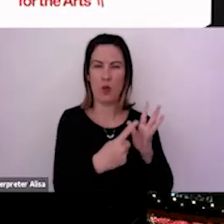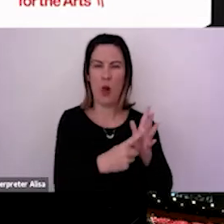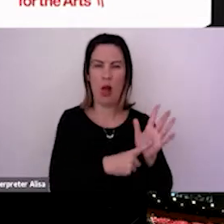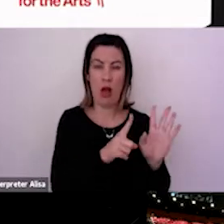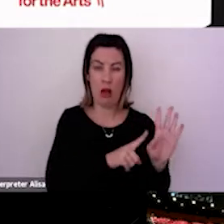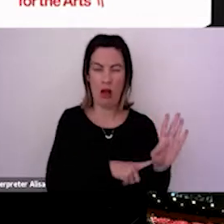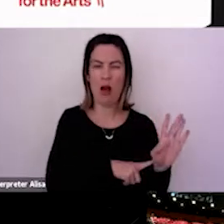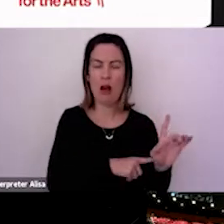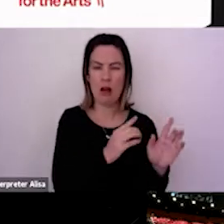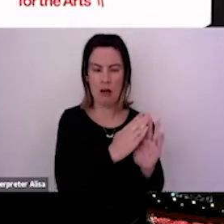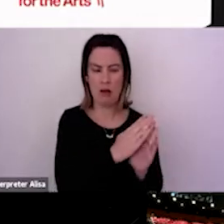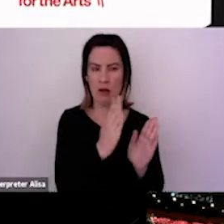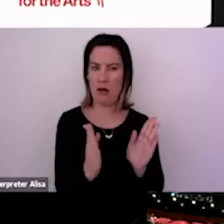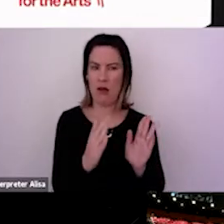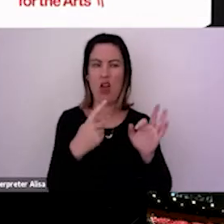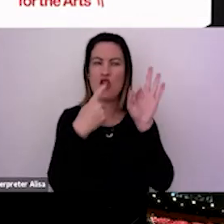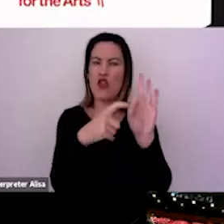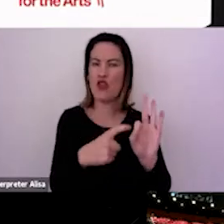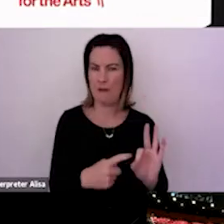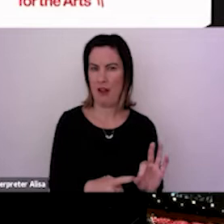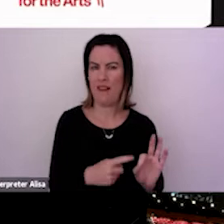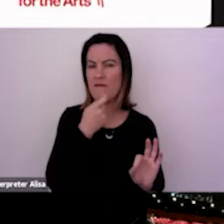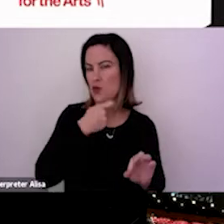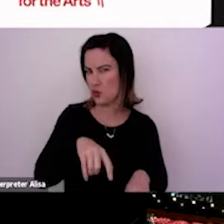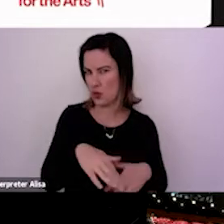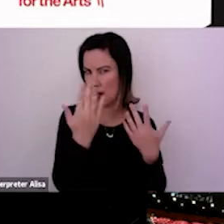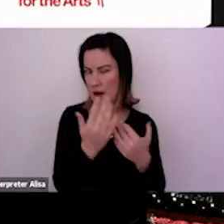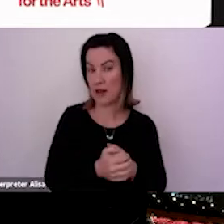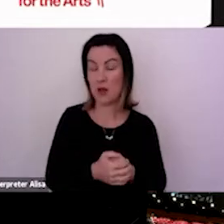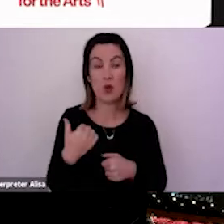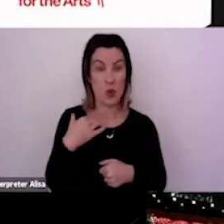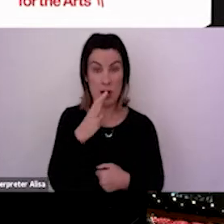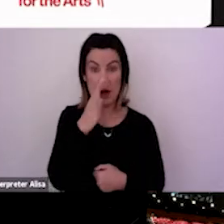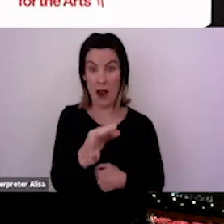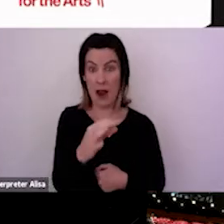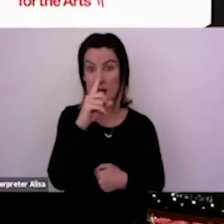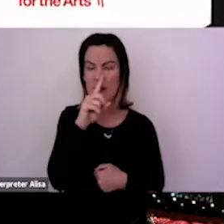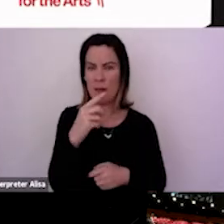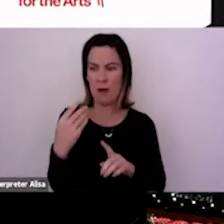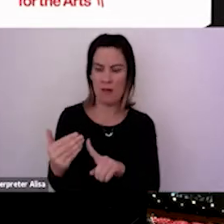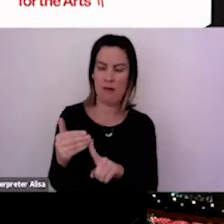The survey was open and we asked people about the previous two weeks, so that would have been the very beginning